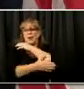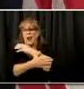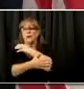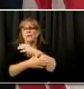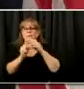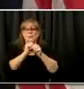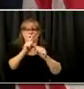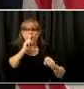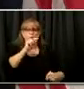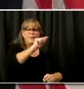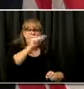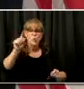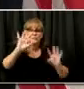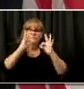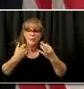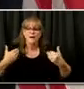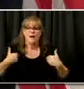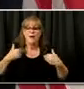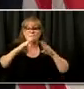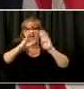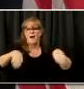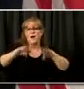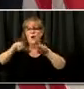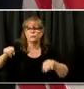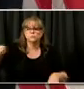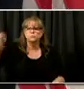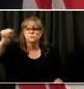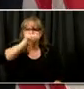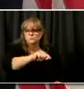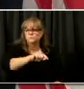can't do it all but they're doing their best these kinds of partnerships and resources really help